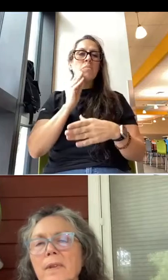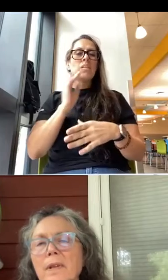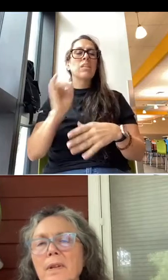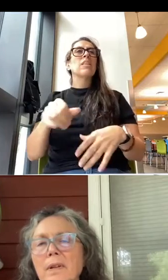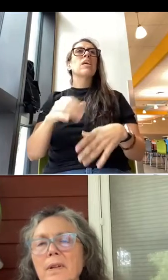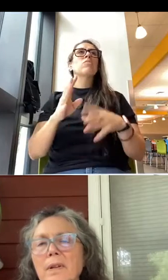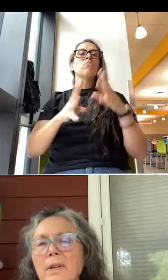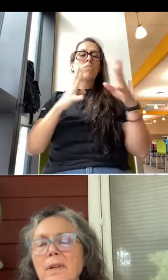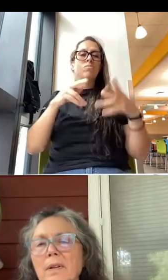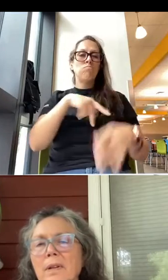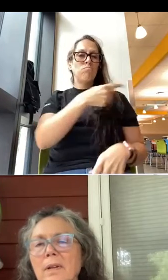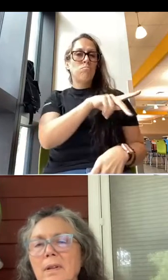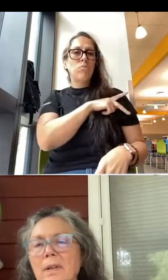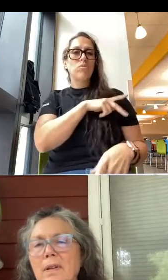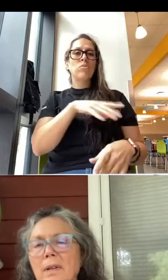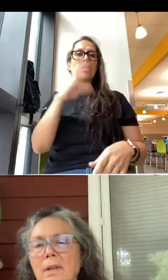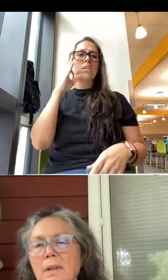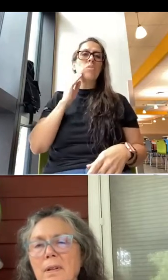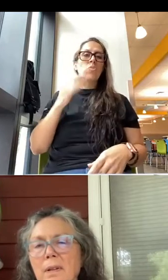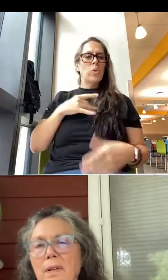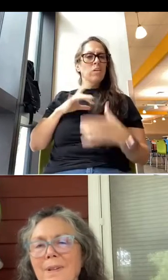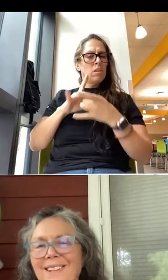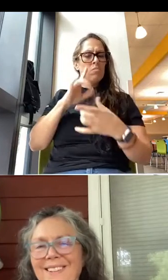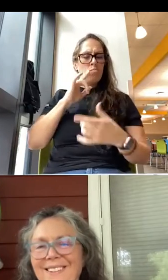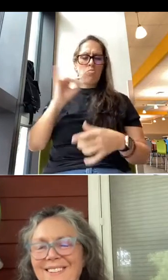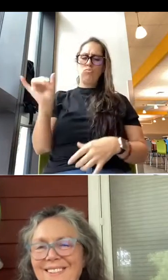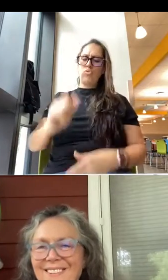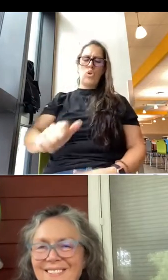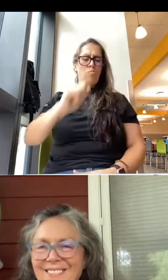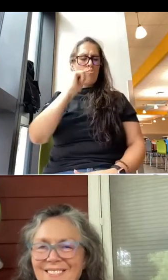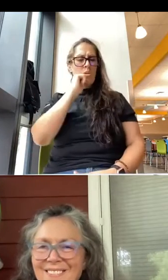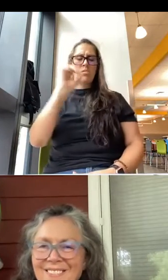we're connected because we're part of the same race or part of the same like political